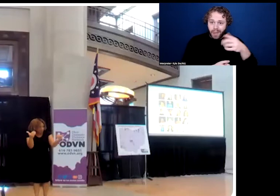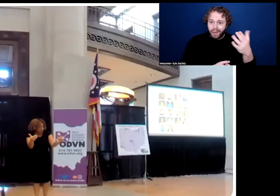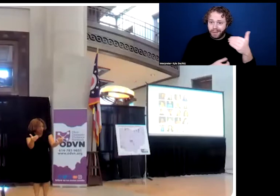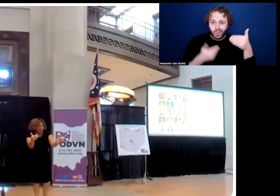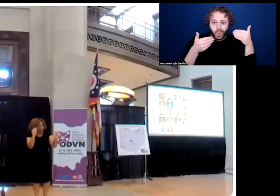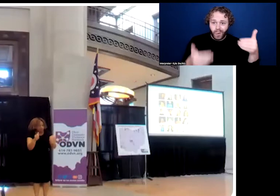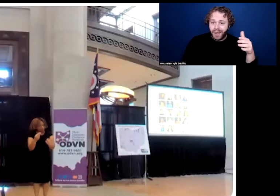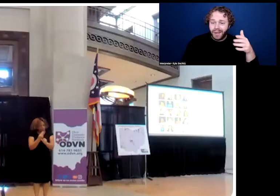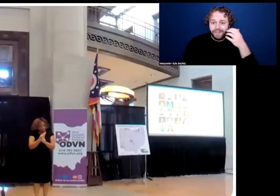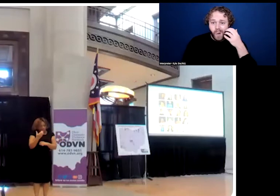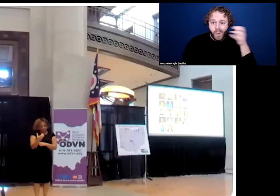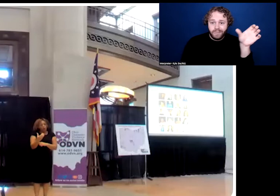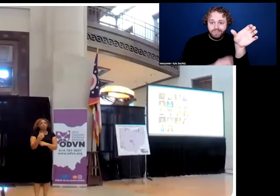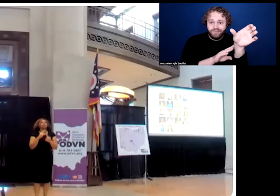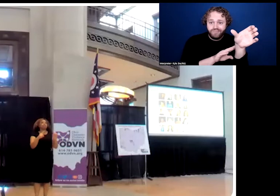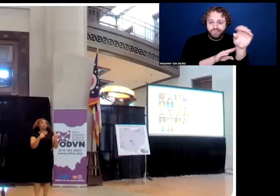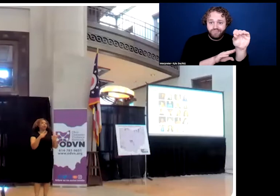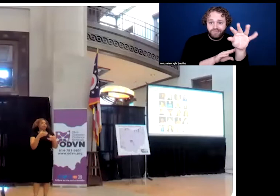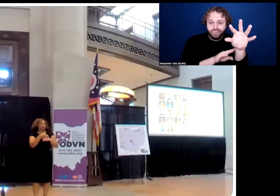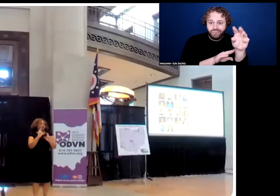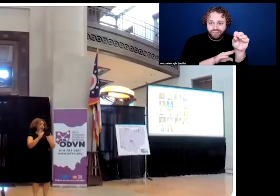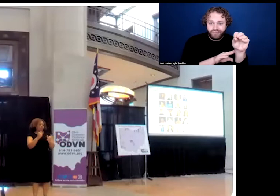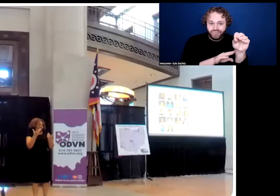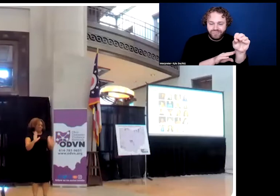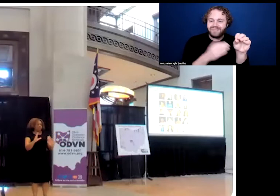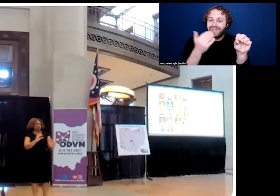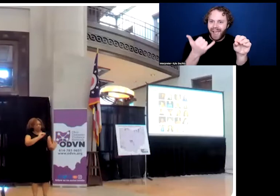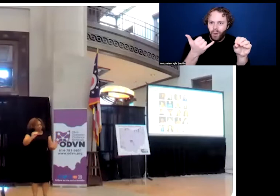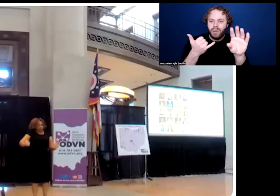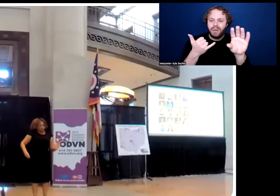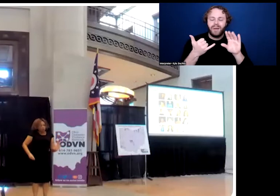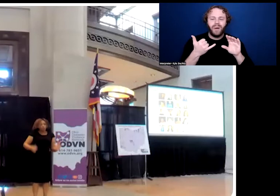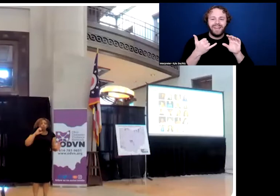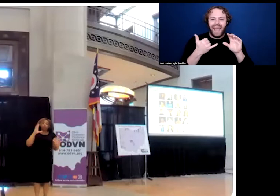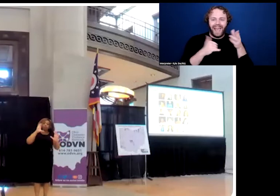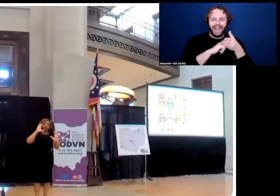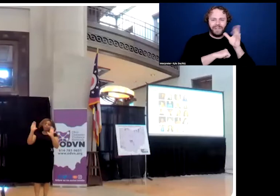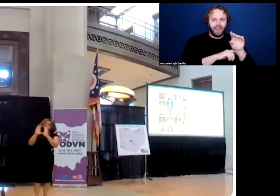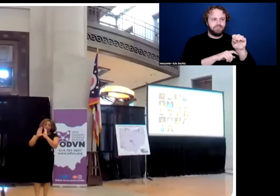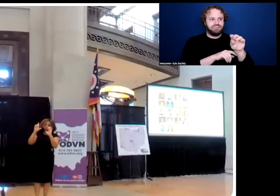But after that, please put your phones away. Unless you're taking pictures. But do turn the sound off.